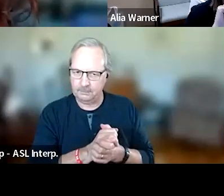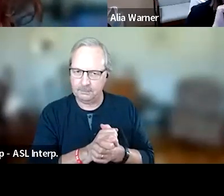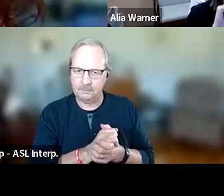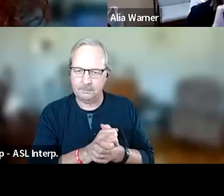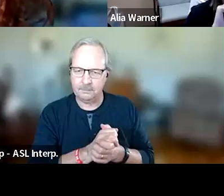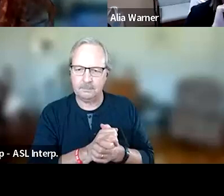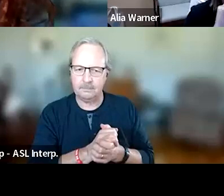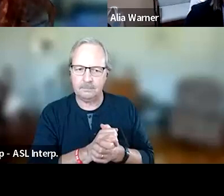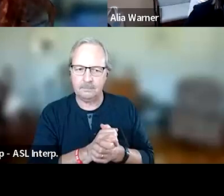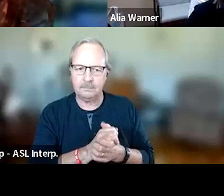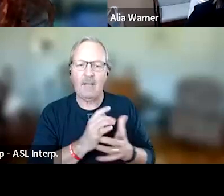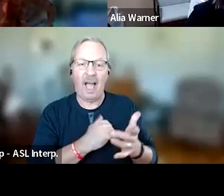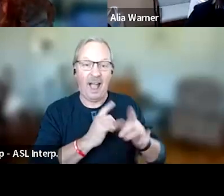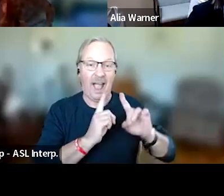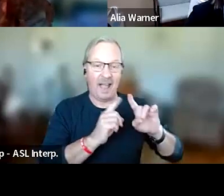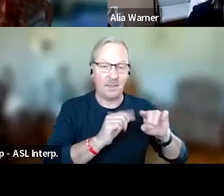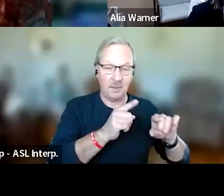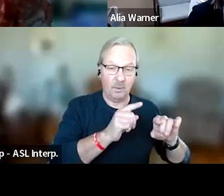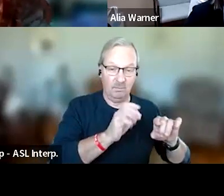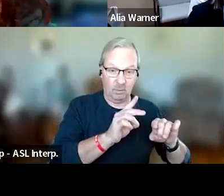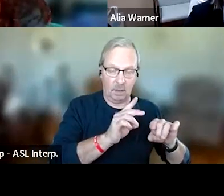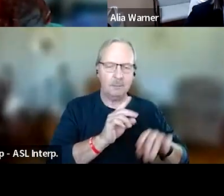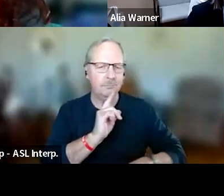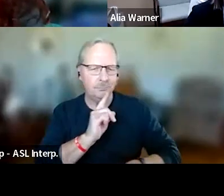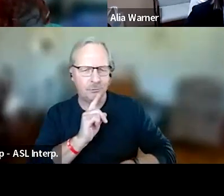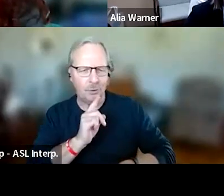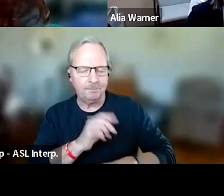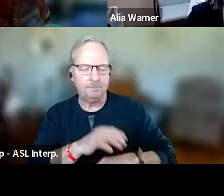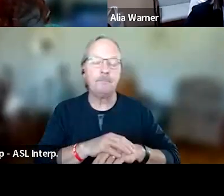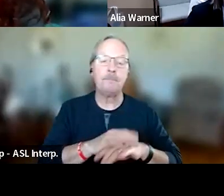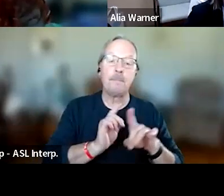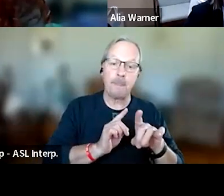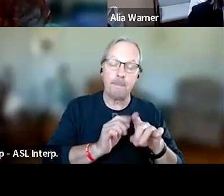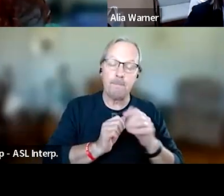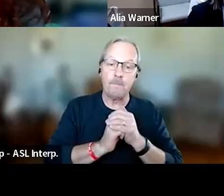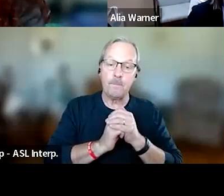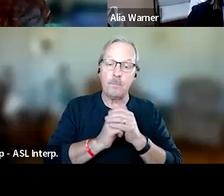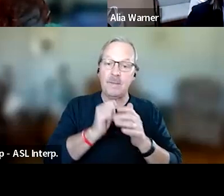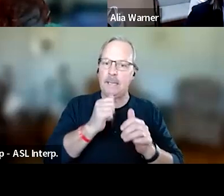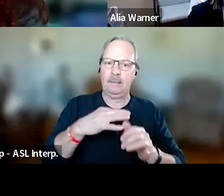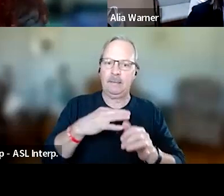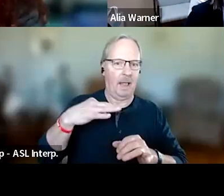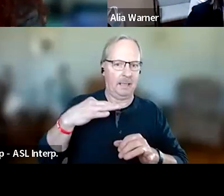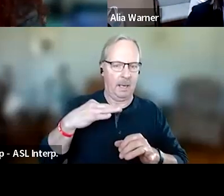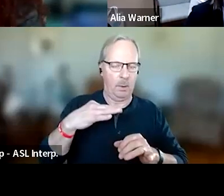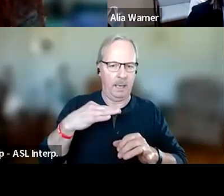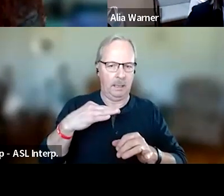I can cover this one if that's okay. Sure. So involuntary admission is a big step.